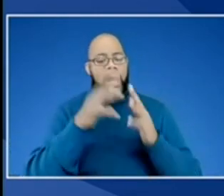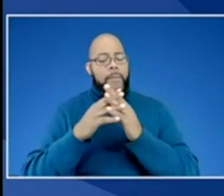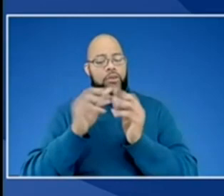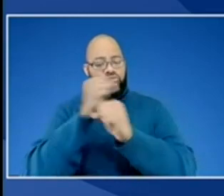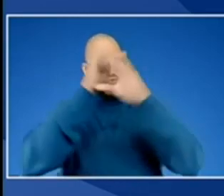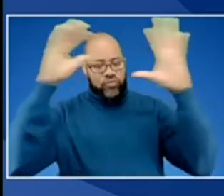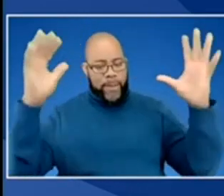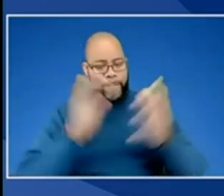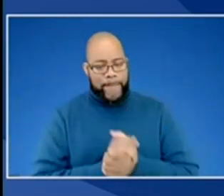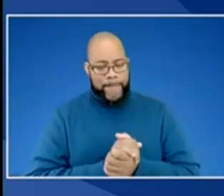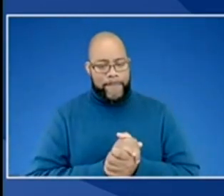Thank you.